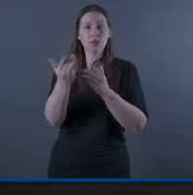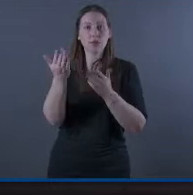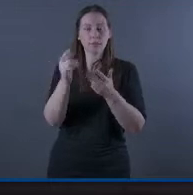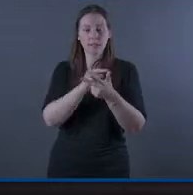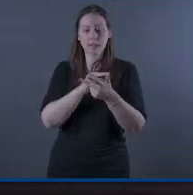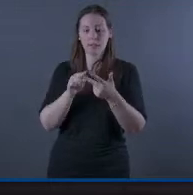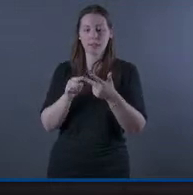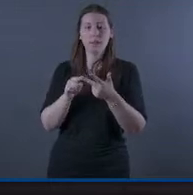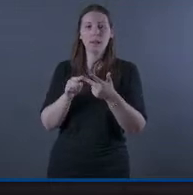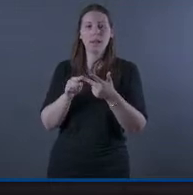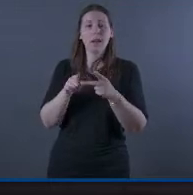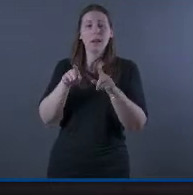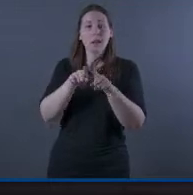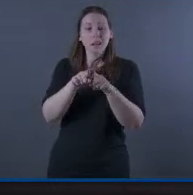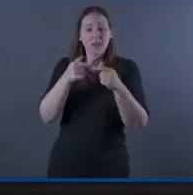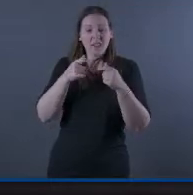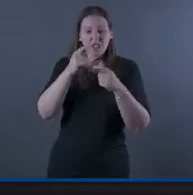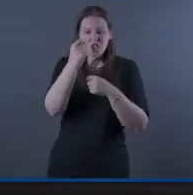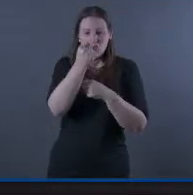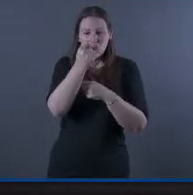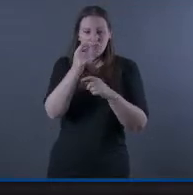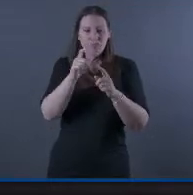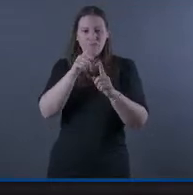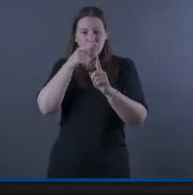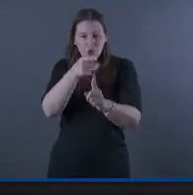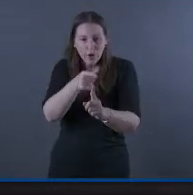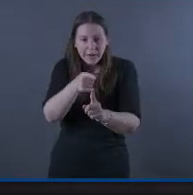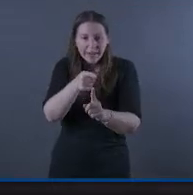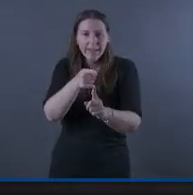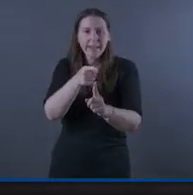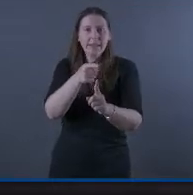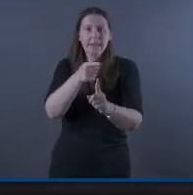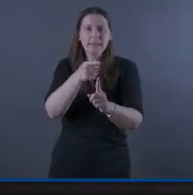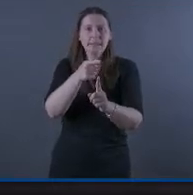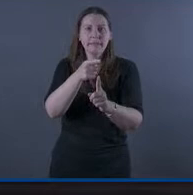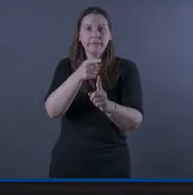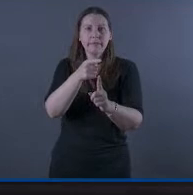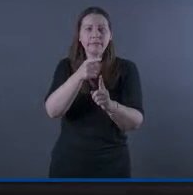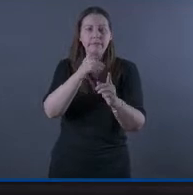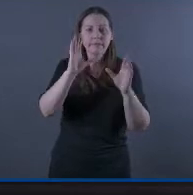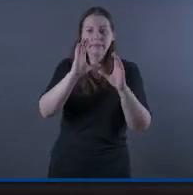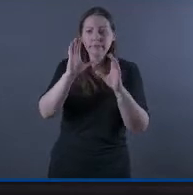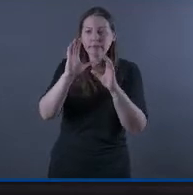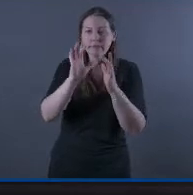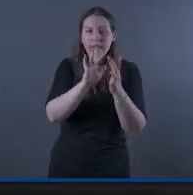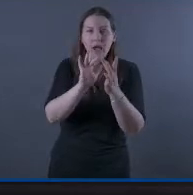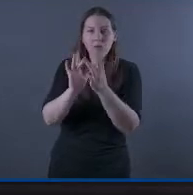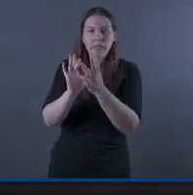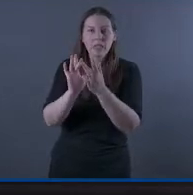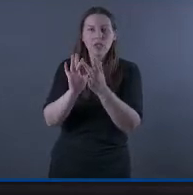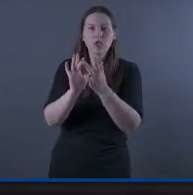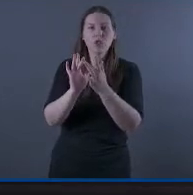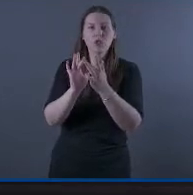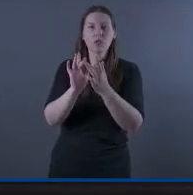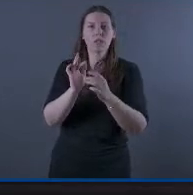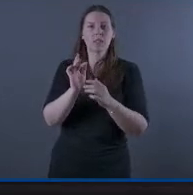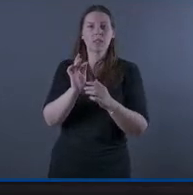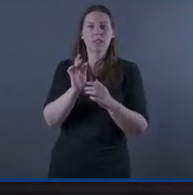the health department has led the way on that for getting folks into our community vaccine center. And those have included people with disabilities,